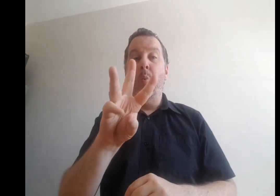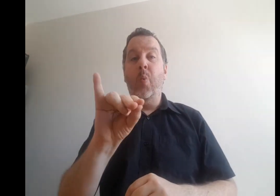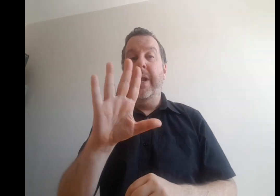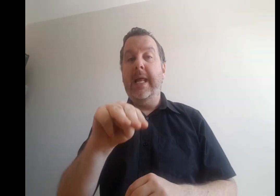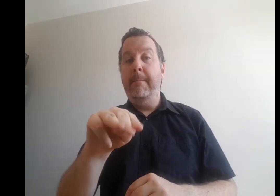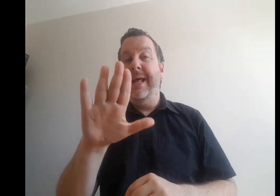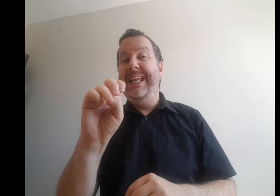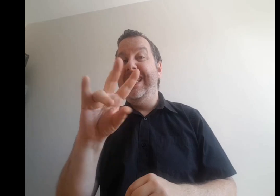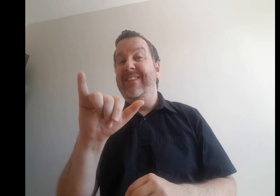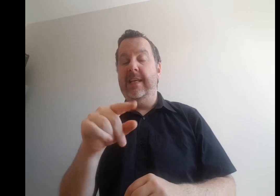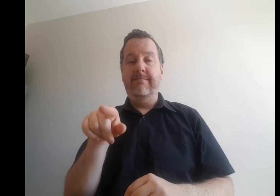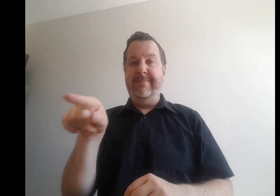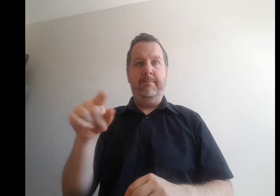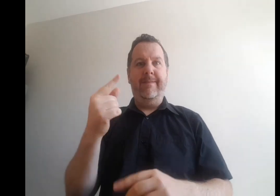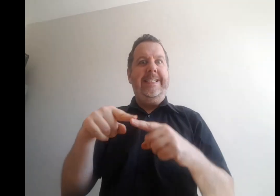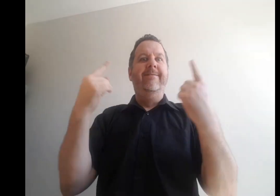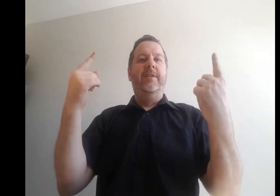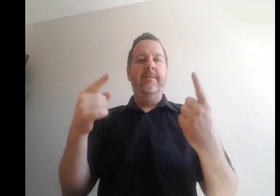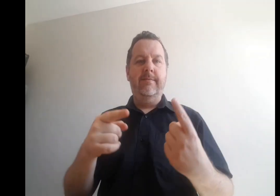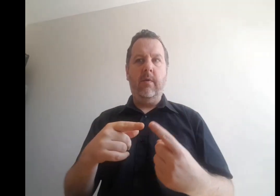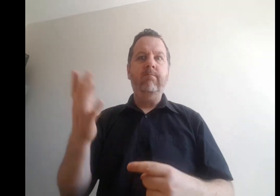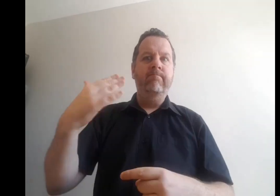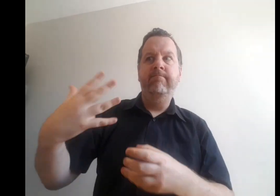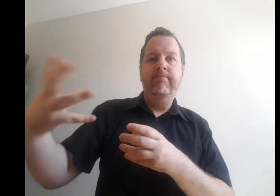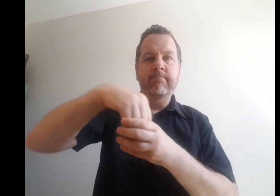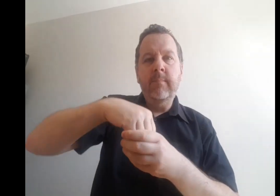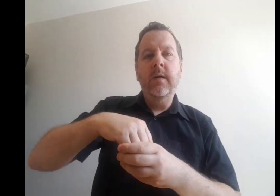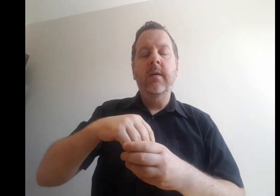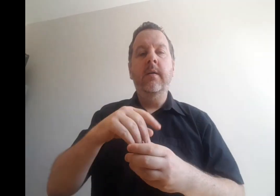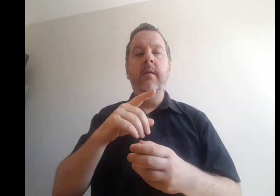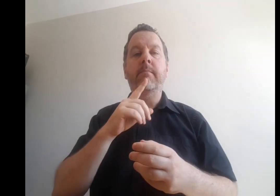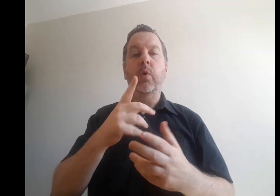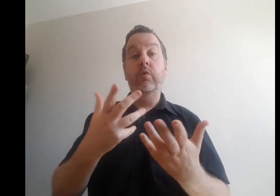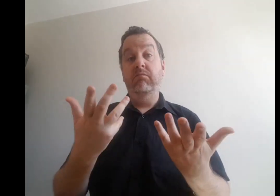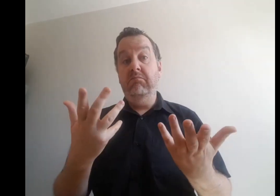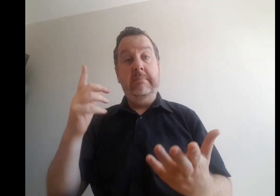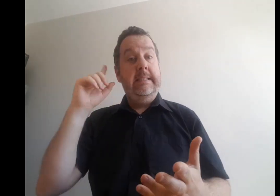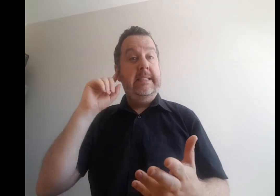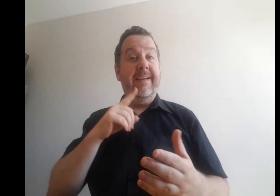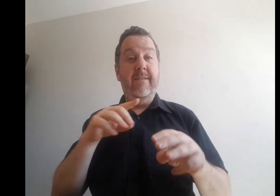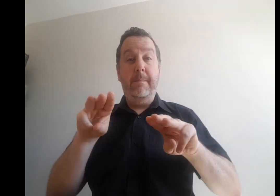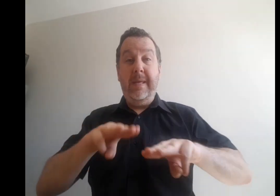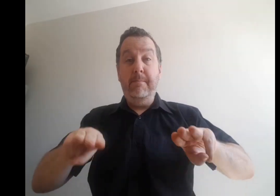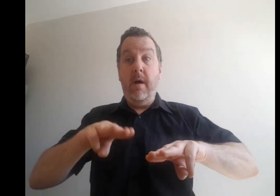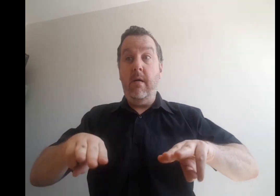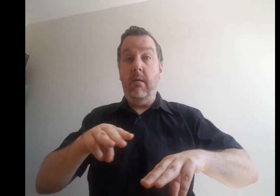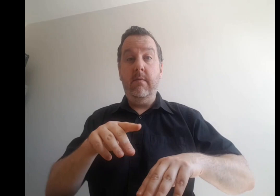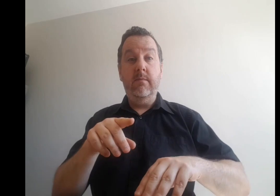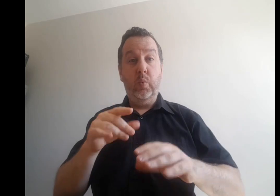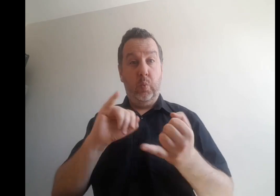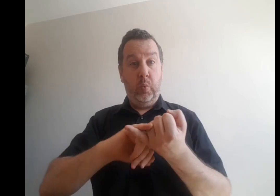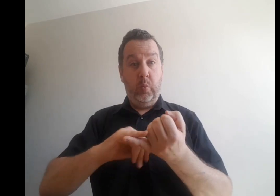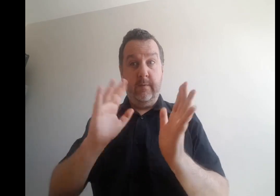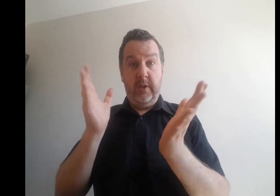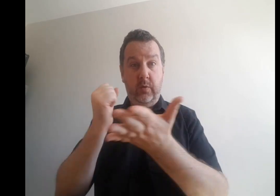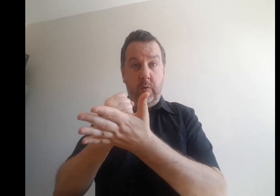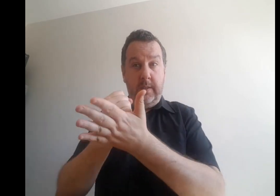But there's no telling how supportive deaf people could have been. Certainly, deaf people coming out of the Cabra schools - I mean, the Christian Brothers were the order